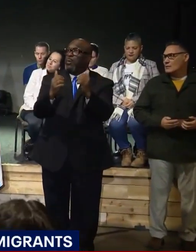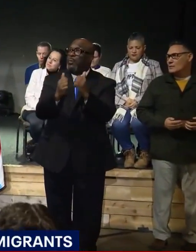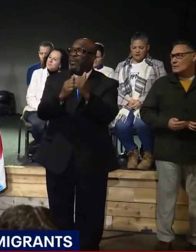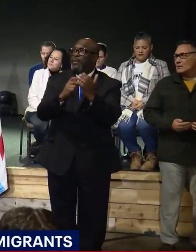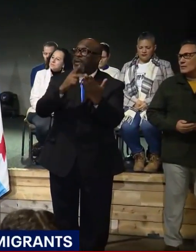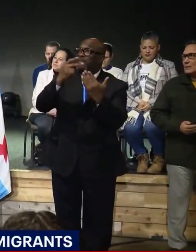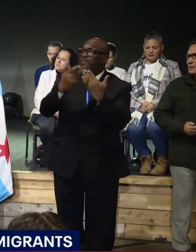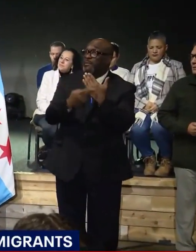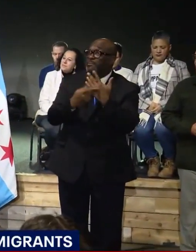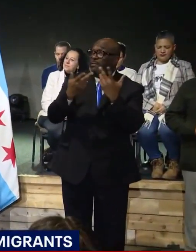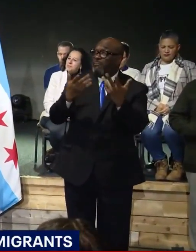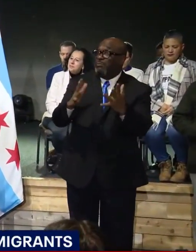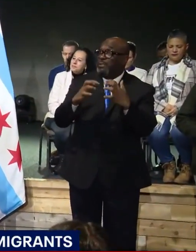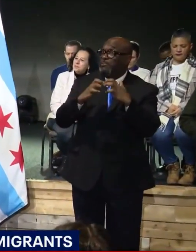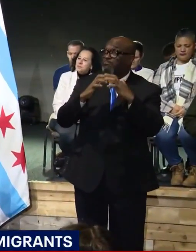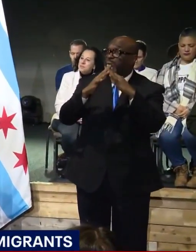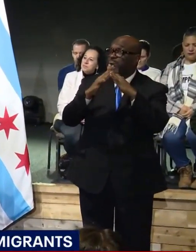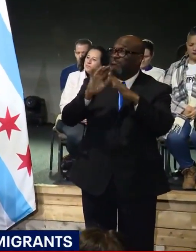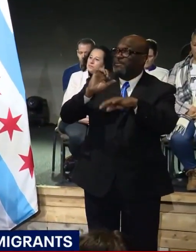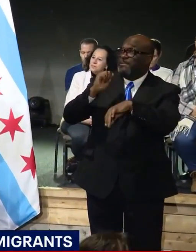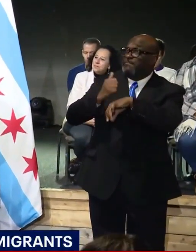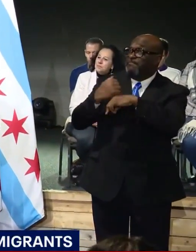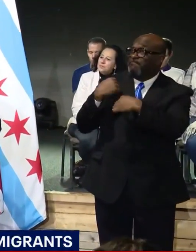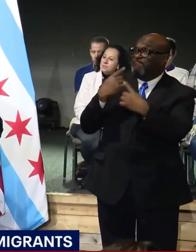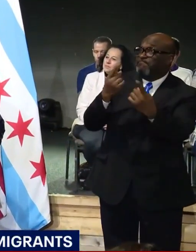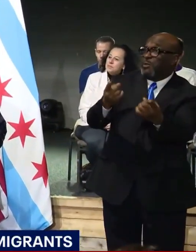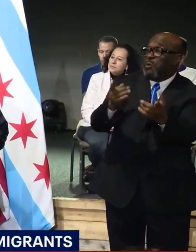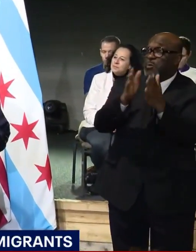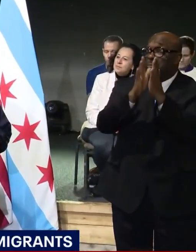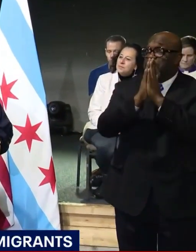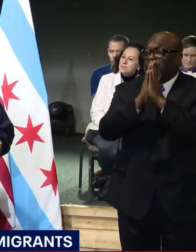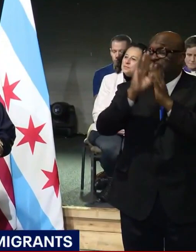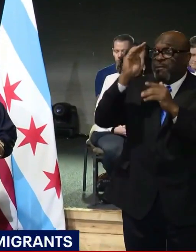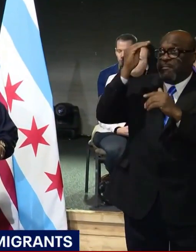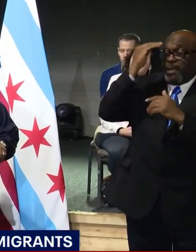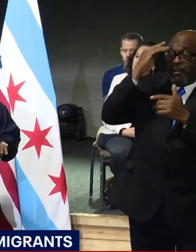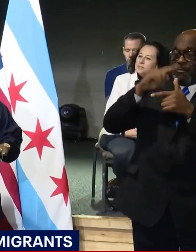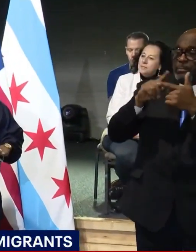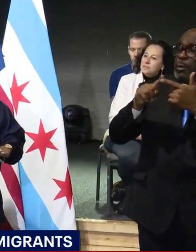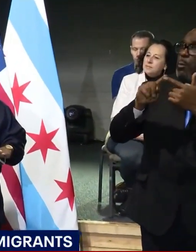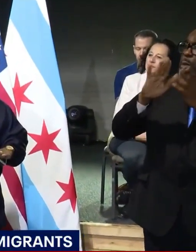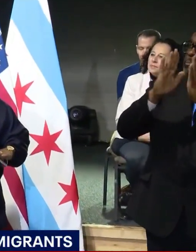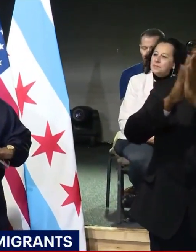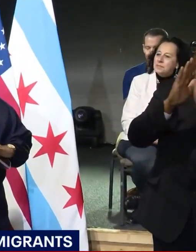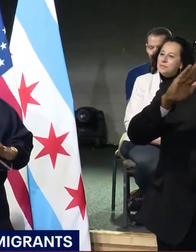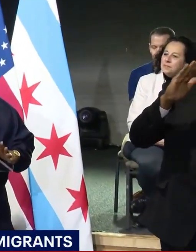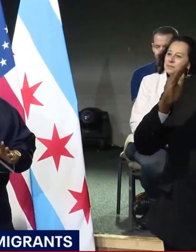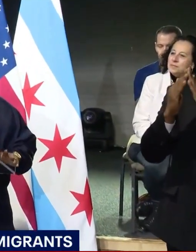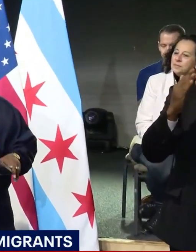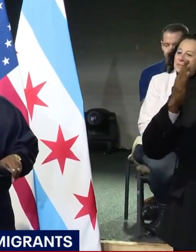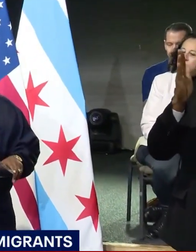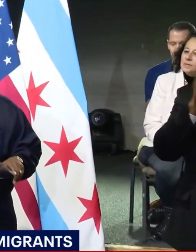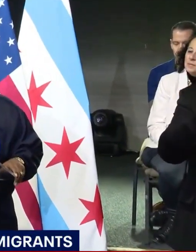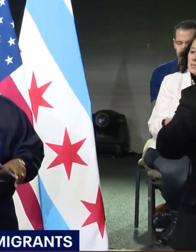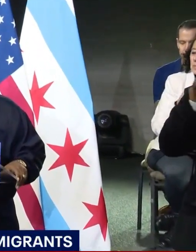HOUSING AND MORE RESOURCES FOR NEW ARRIVALS. THE CHICAGO FAITH COMMUNITY CAME TOGETHER TO